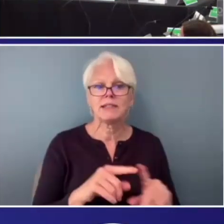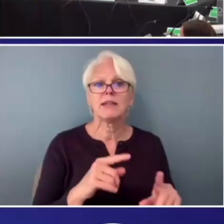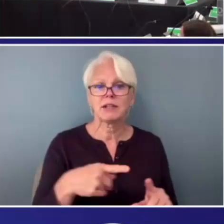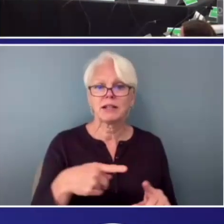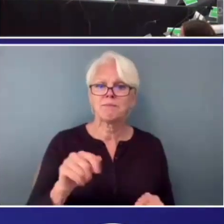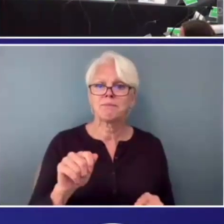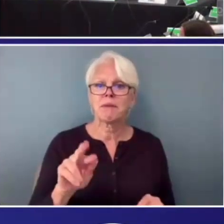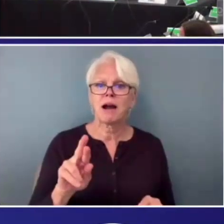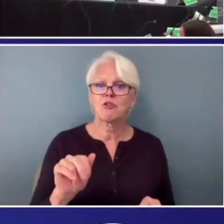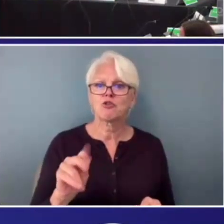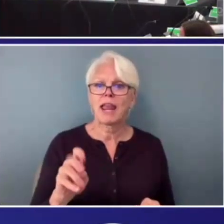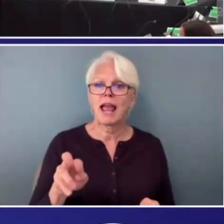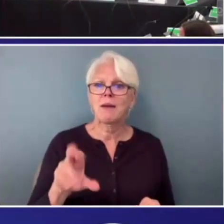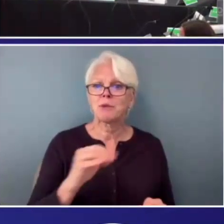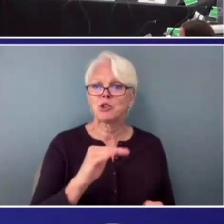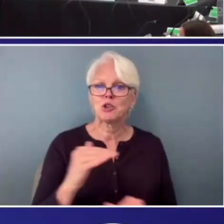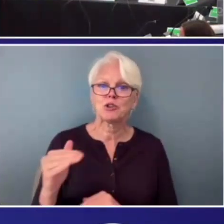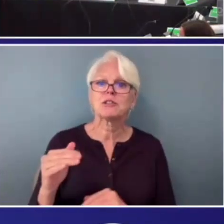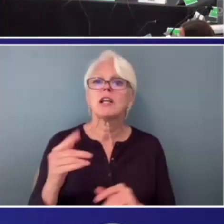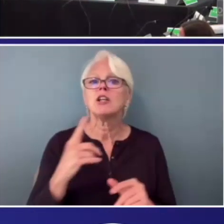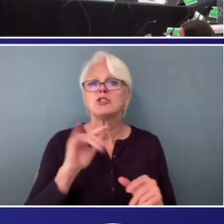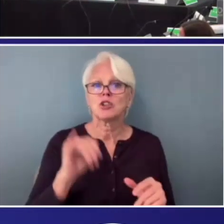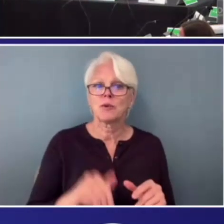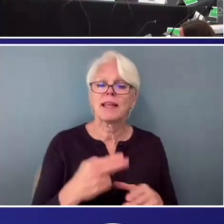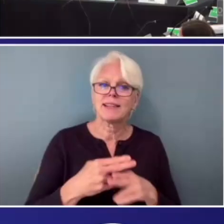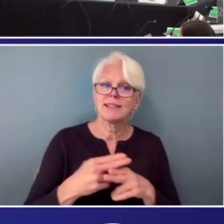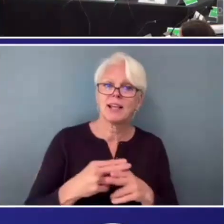definition of a professional student would be applicable.